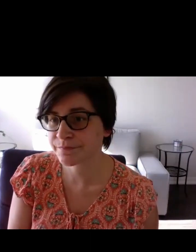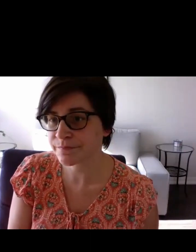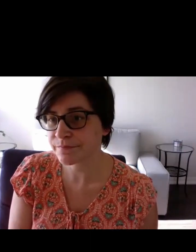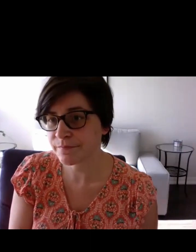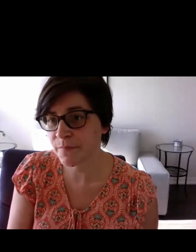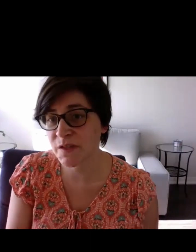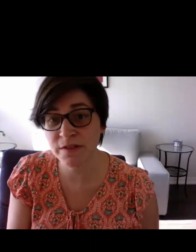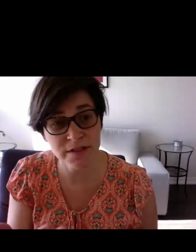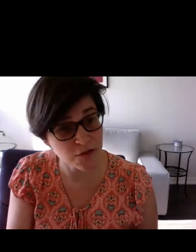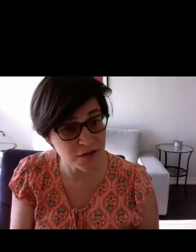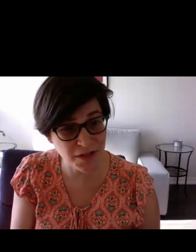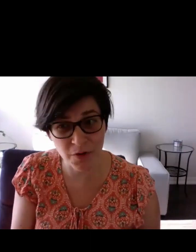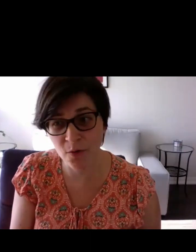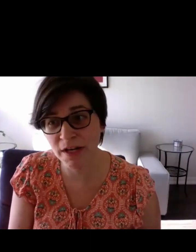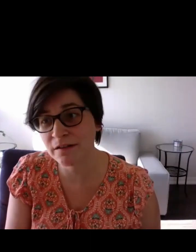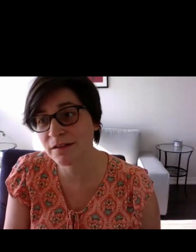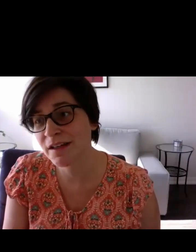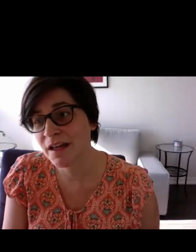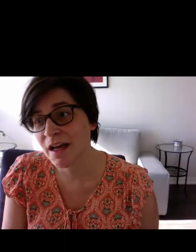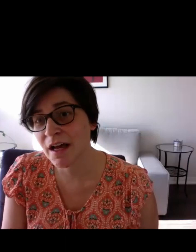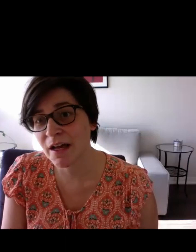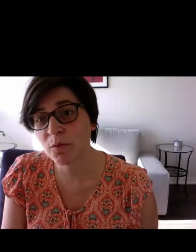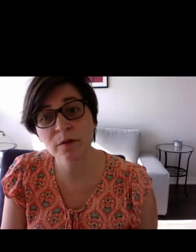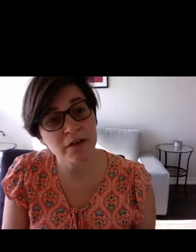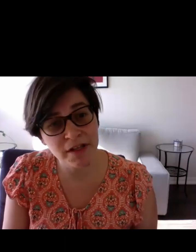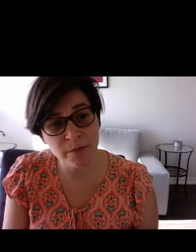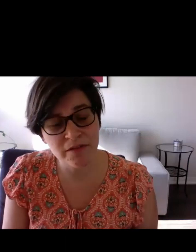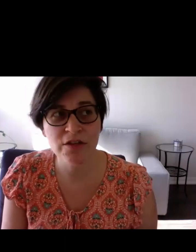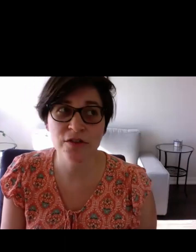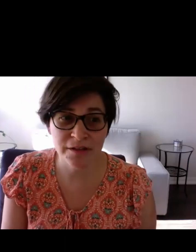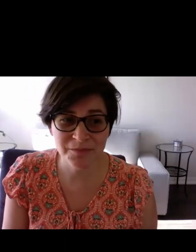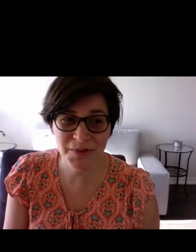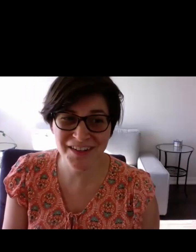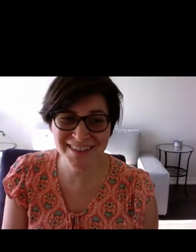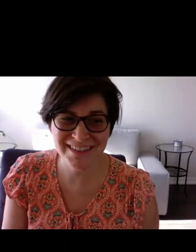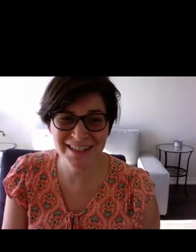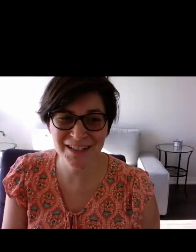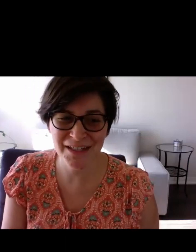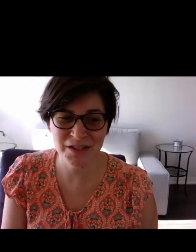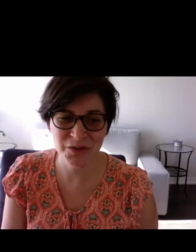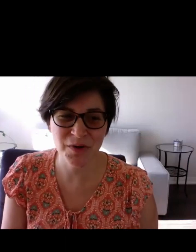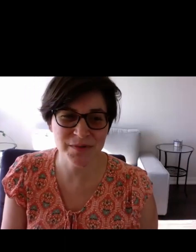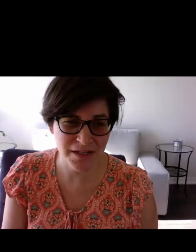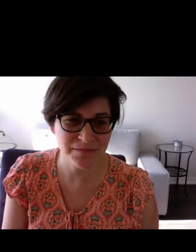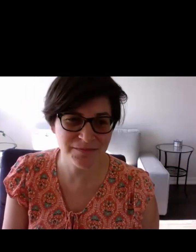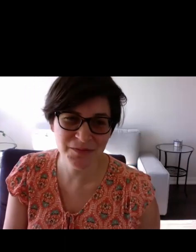This presentation is being recorded, and will be available eventually on the institute website